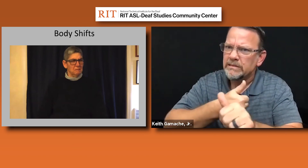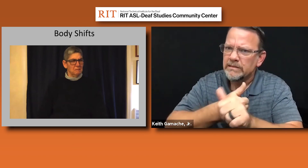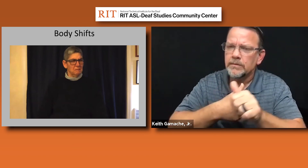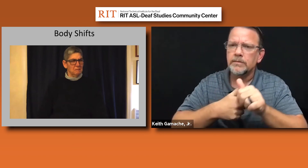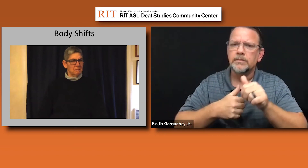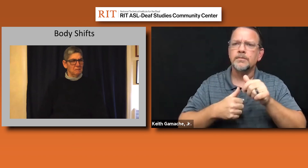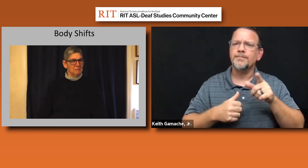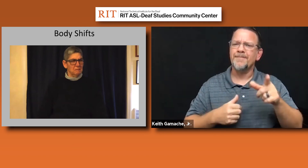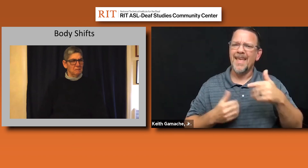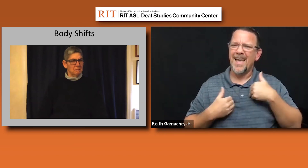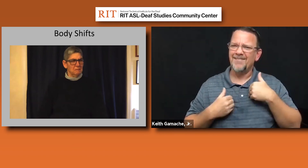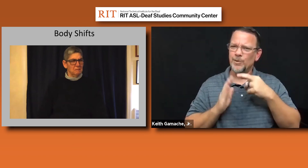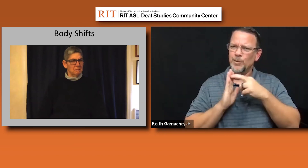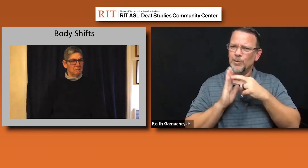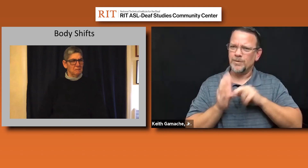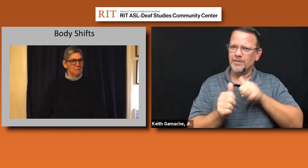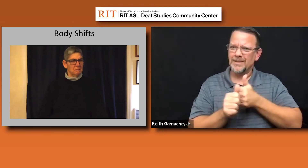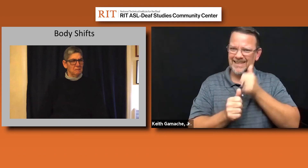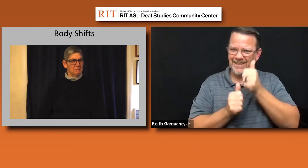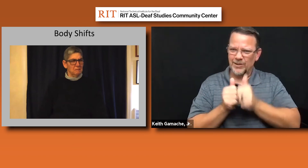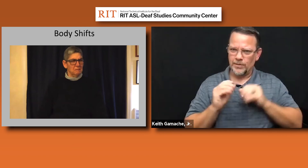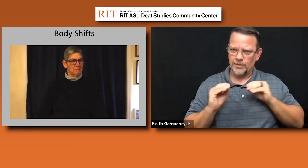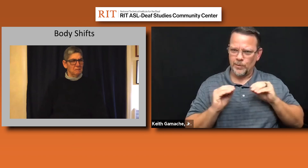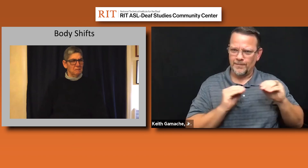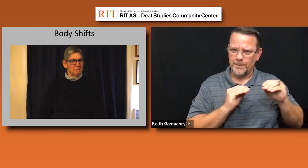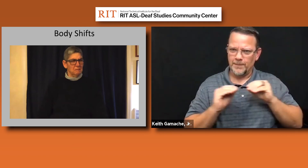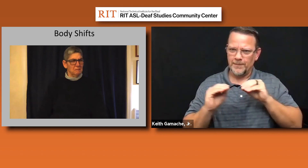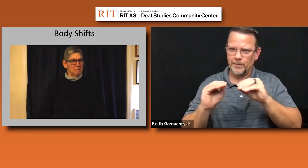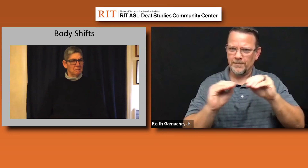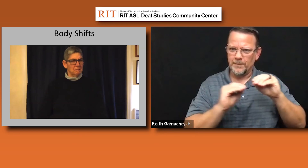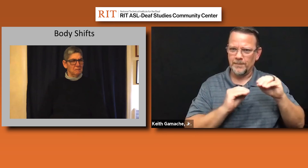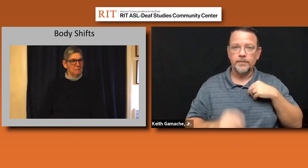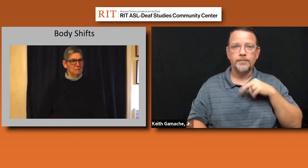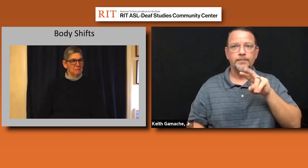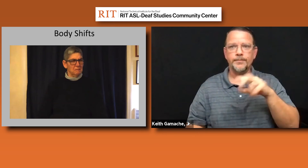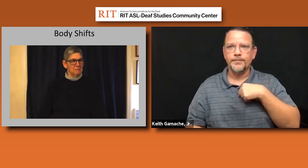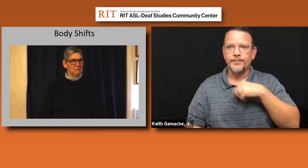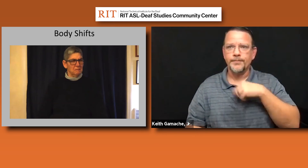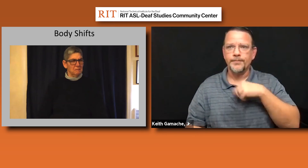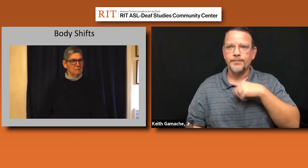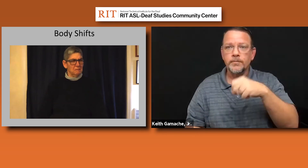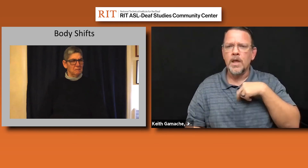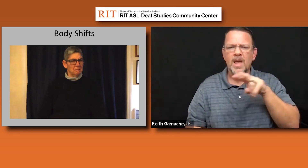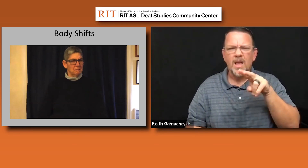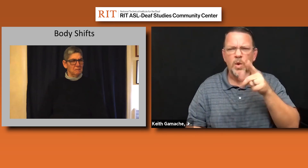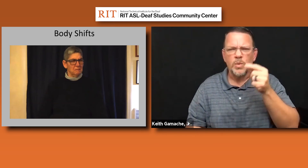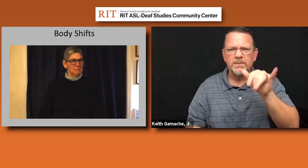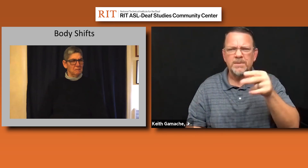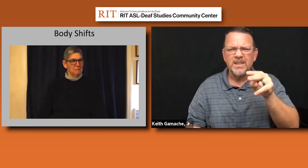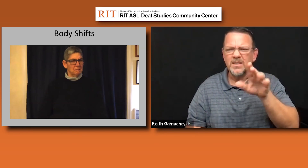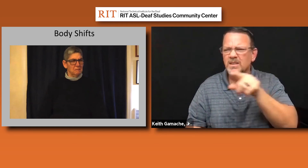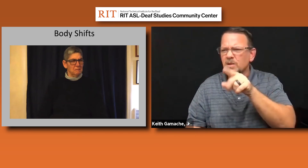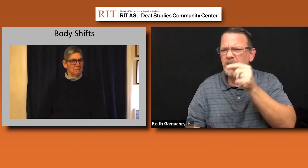and I'm cautioning you, I'm going to move forward. So there are rules behind each body movement and non-manual marker.